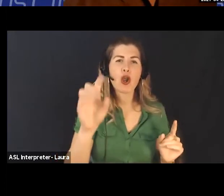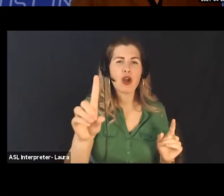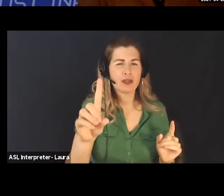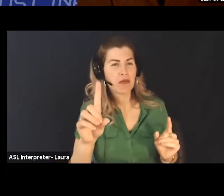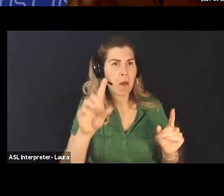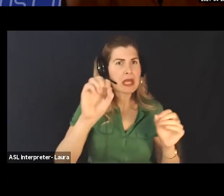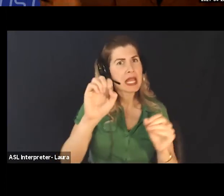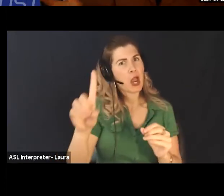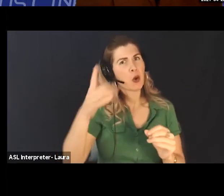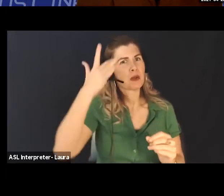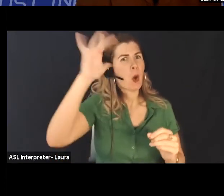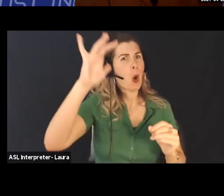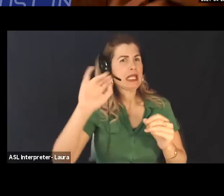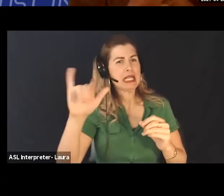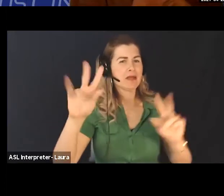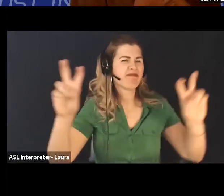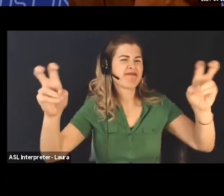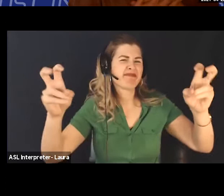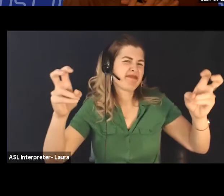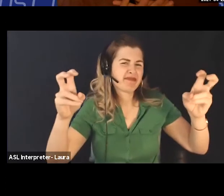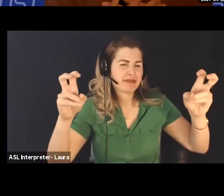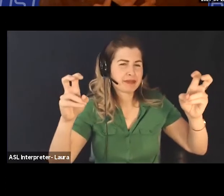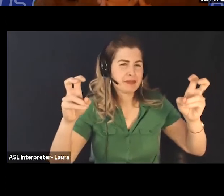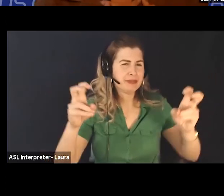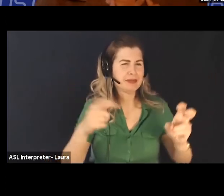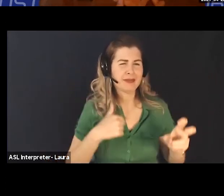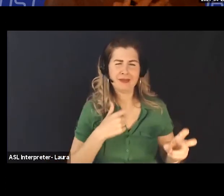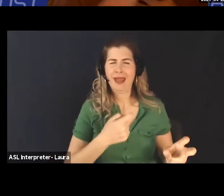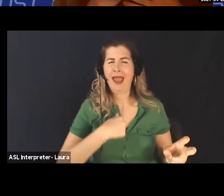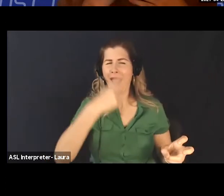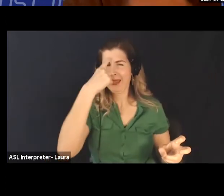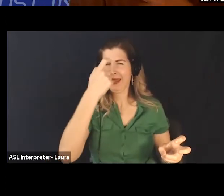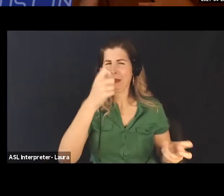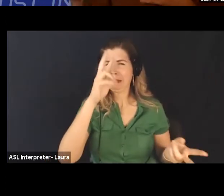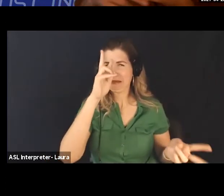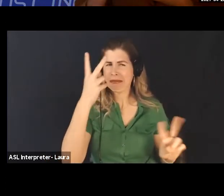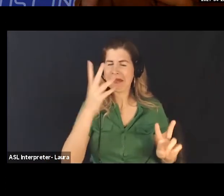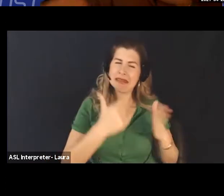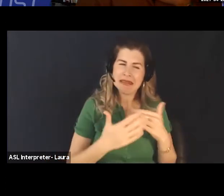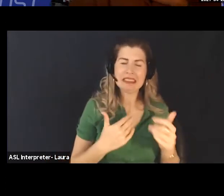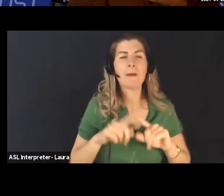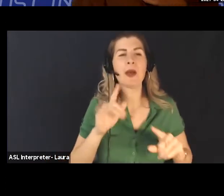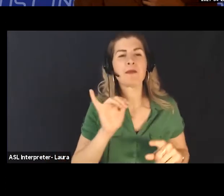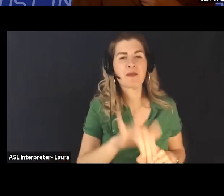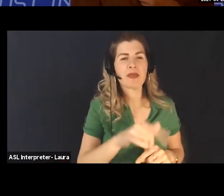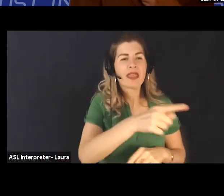A little bit of a leading framing in my personal opinion. And they held meetings in libraries around the city and